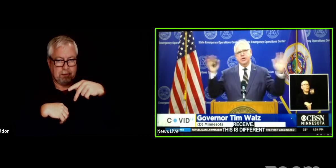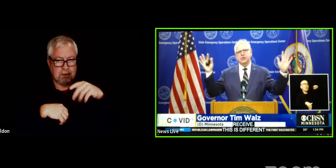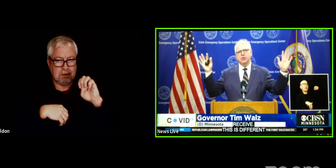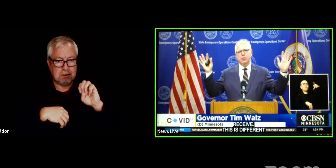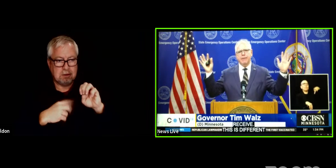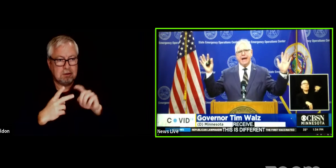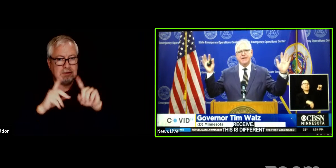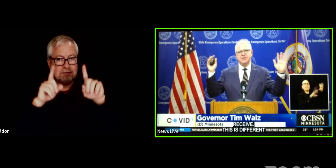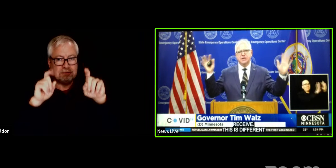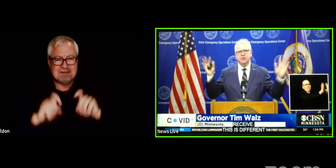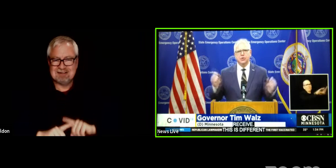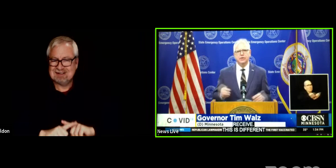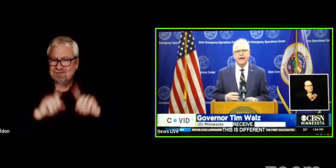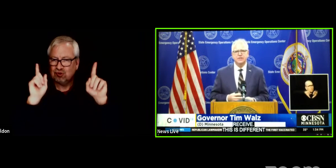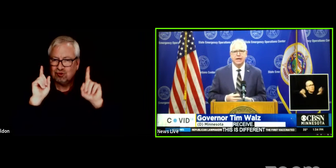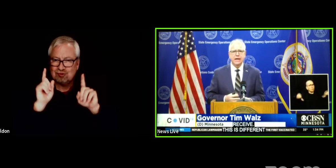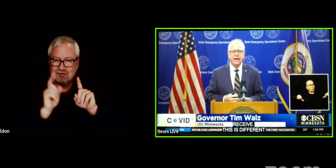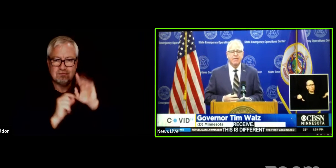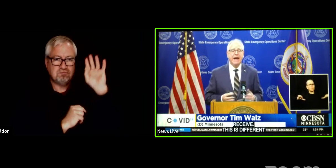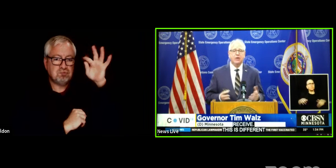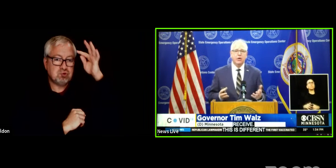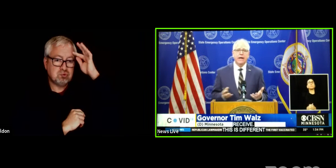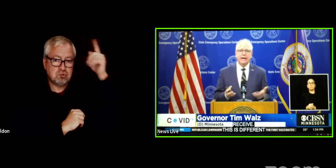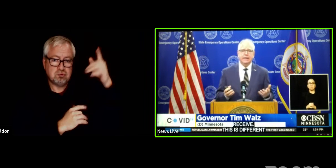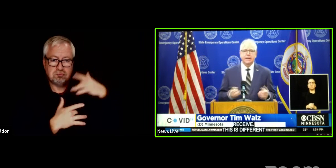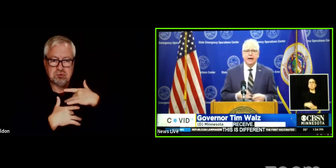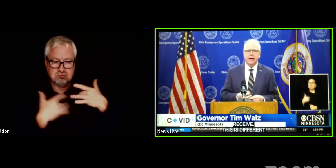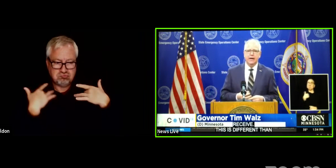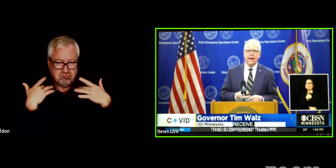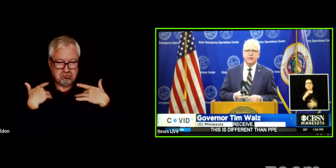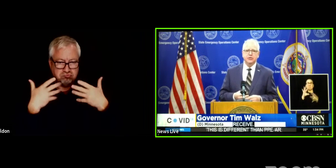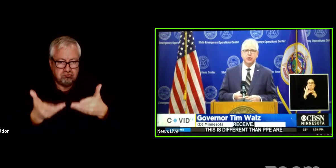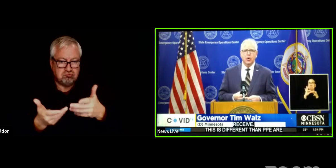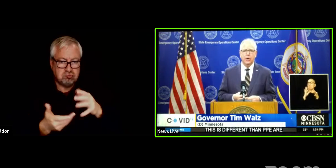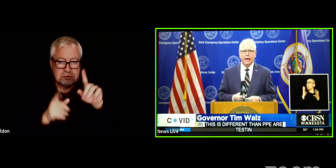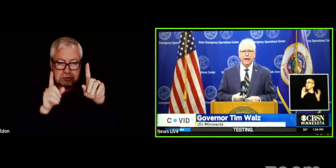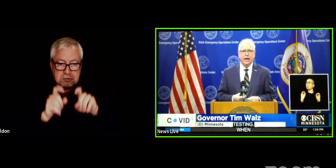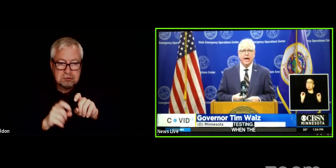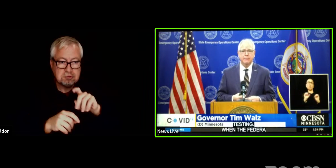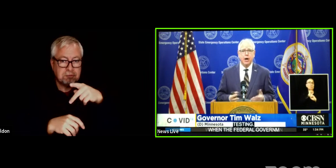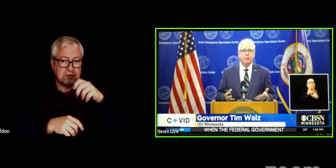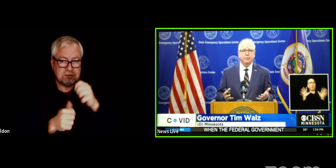YOU GET YOUR OWN MASK AND TESTING, THAT CREATED, AS YOU KNOW, A LOT OF PROBLEMS.